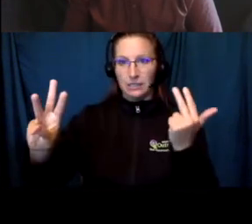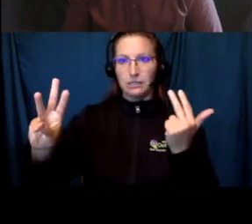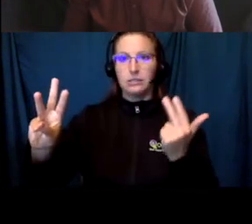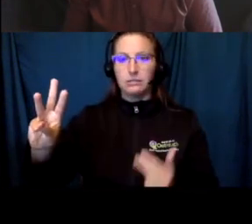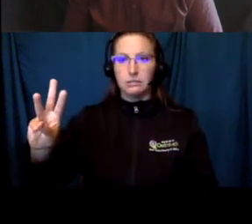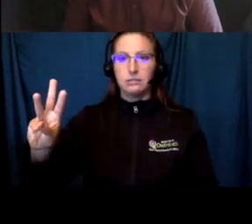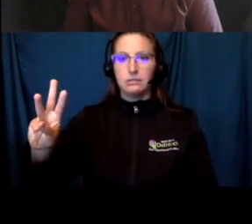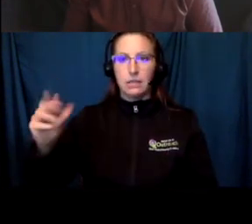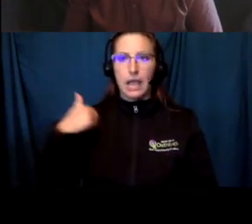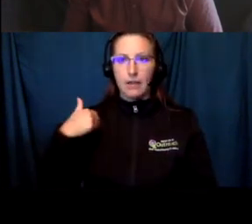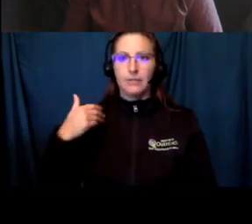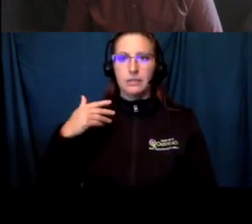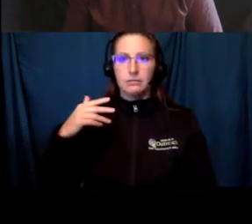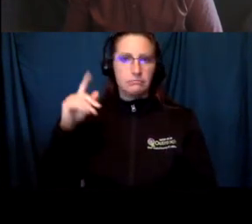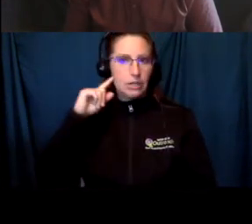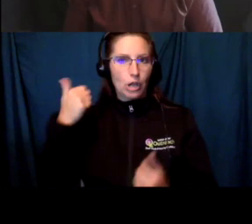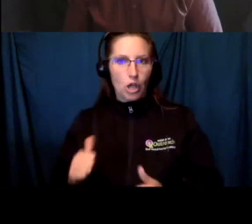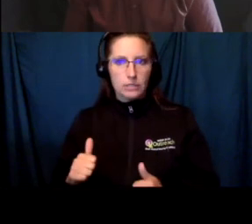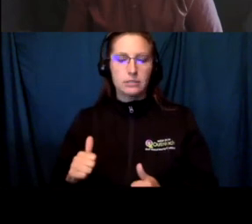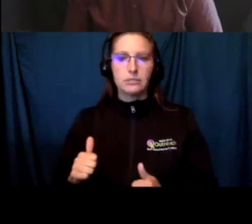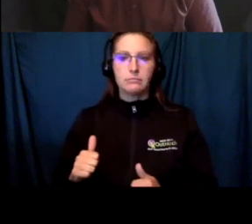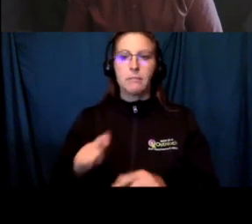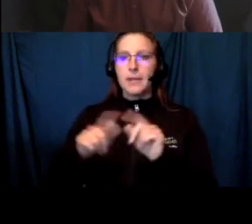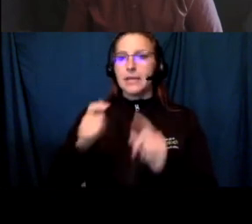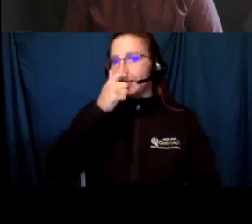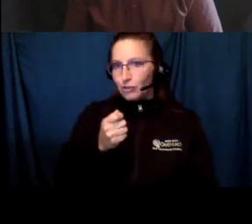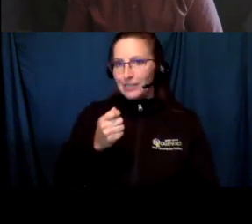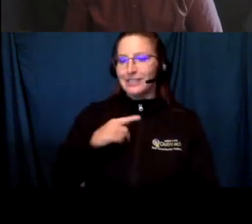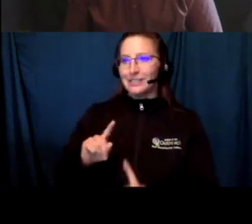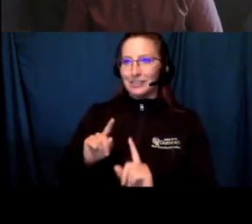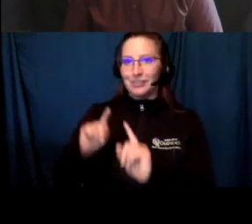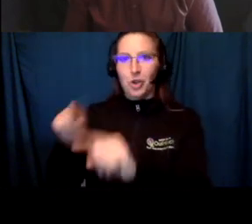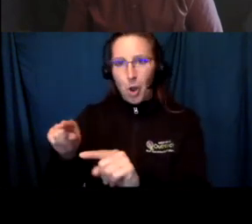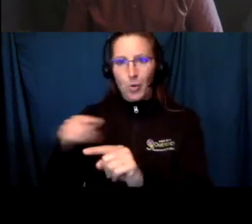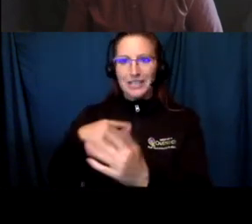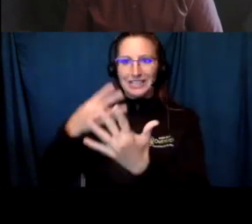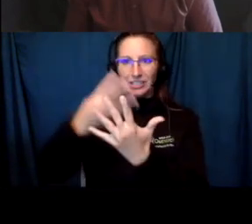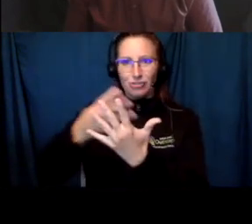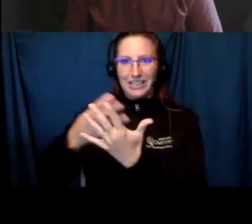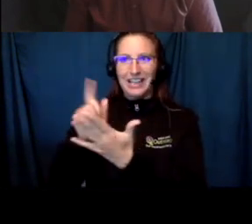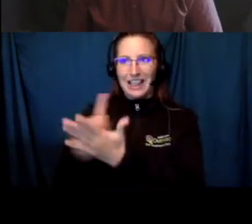But there it was interesting to be there and screening last week the whole family which I